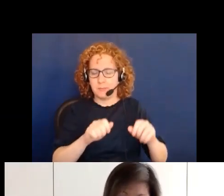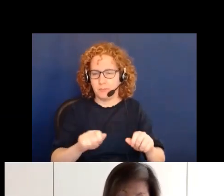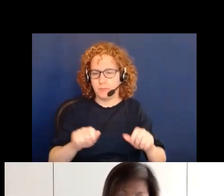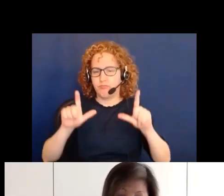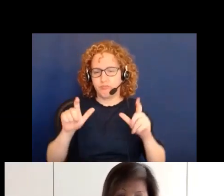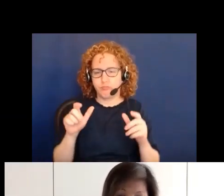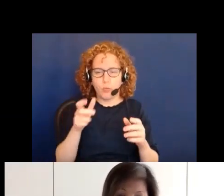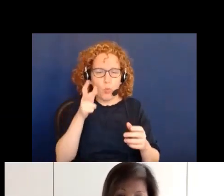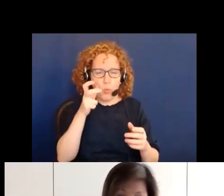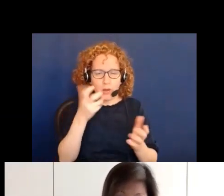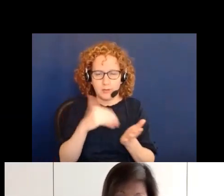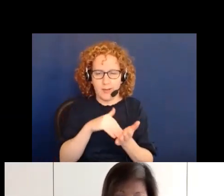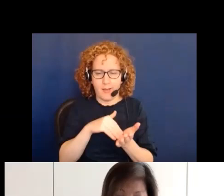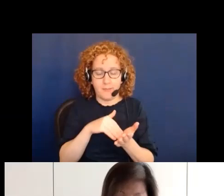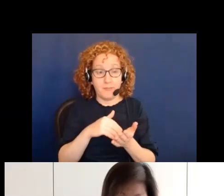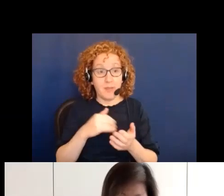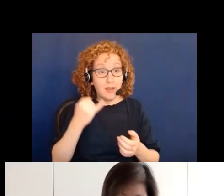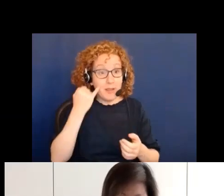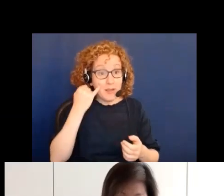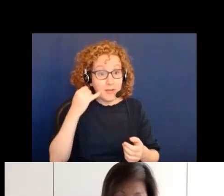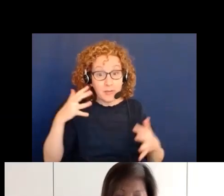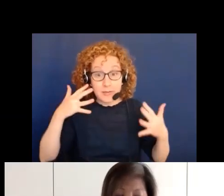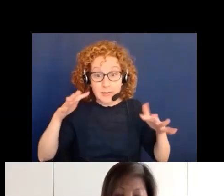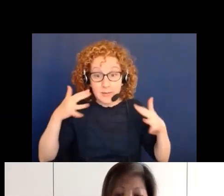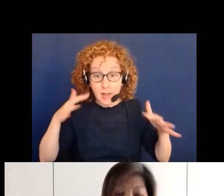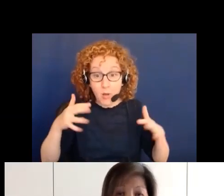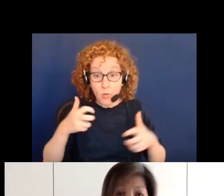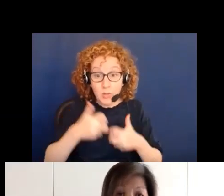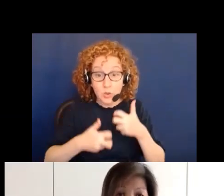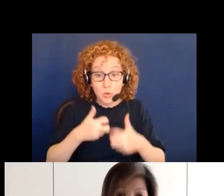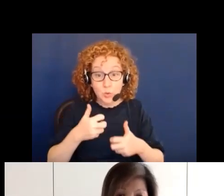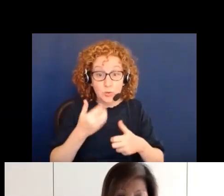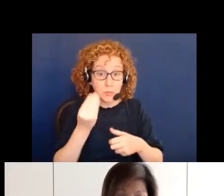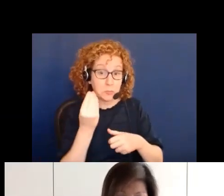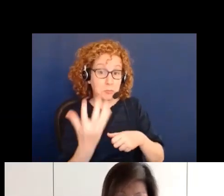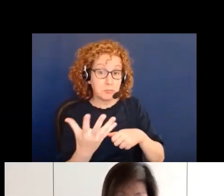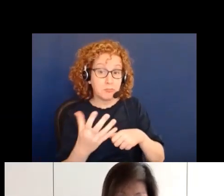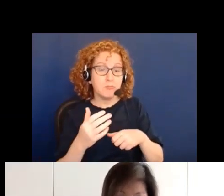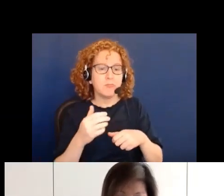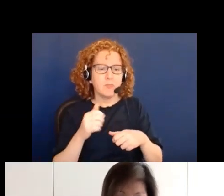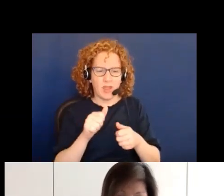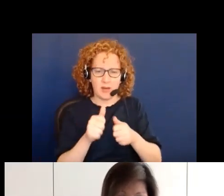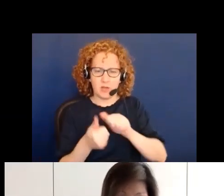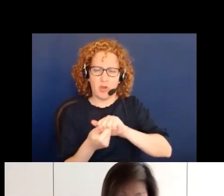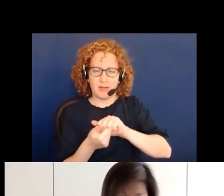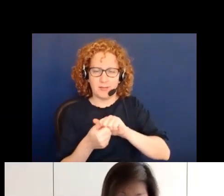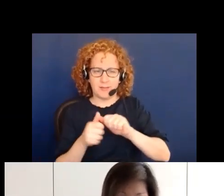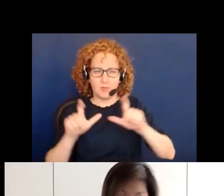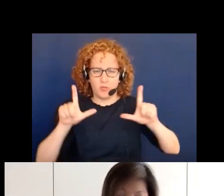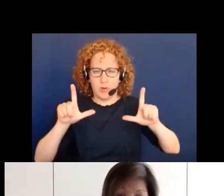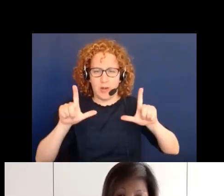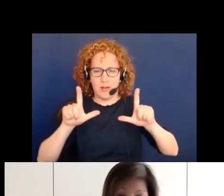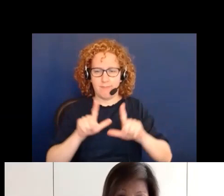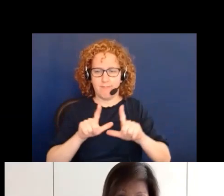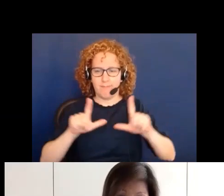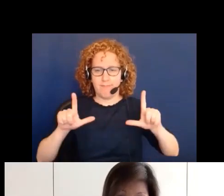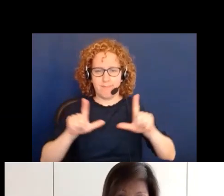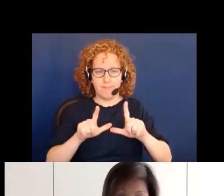if you're having sound issues you can also adjust your screen to accommodate your preferences